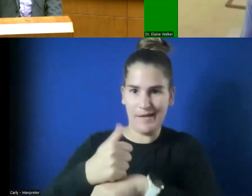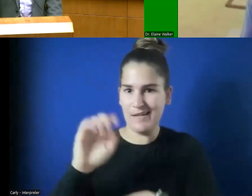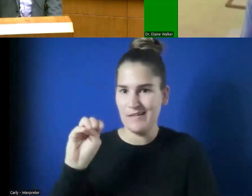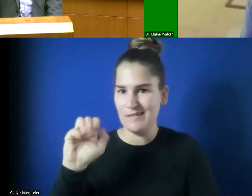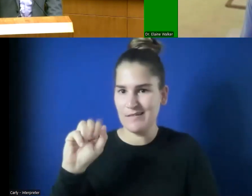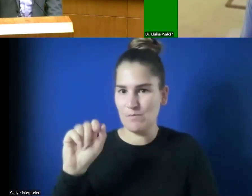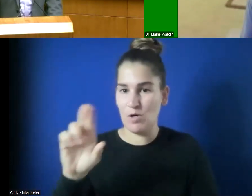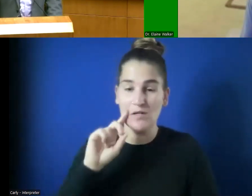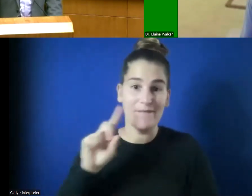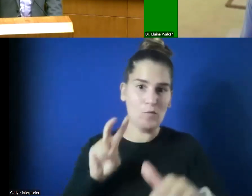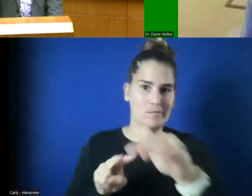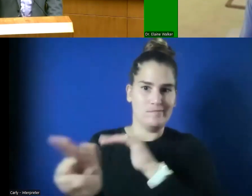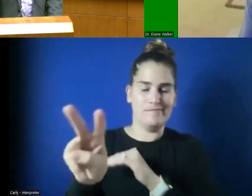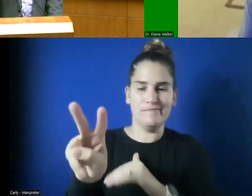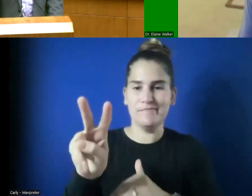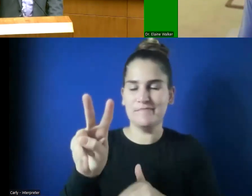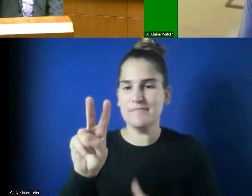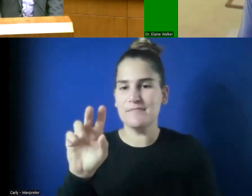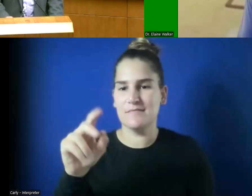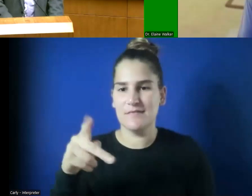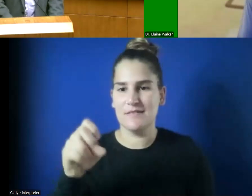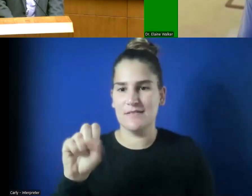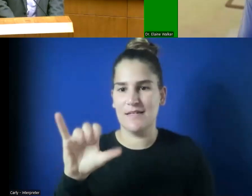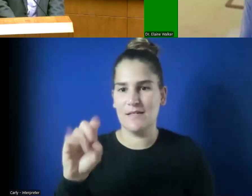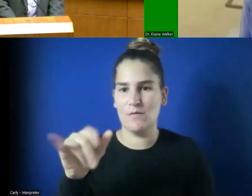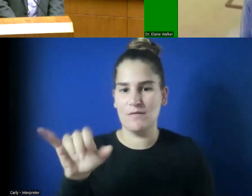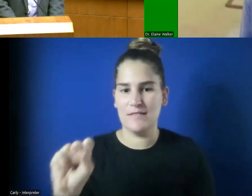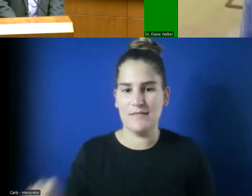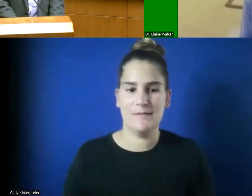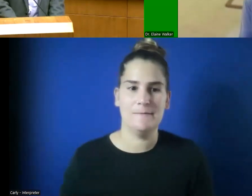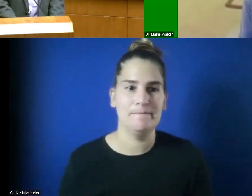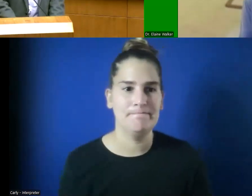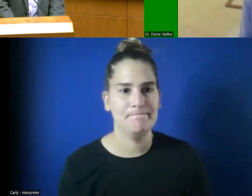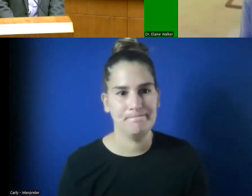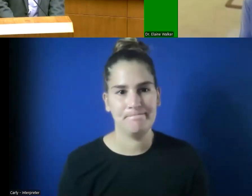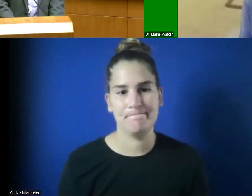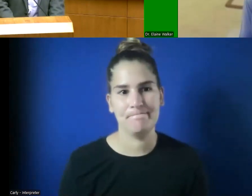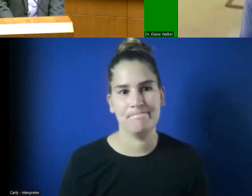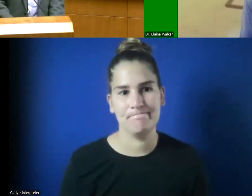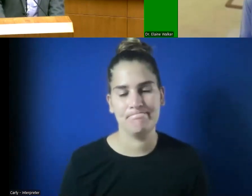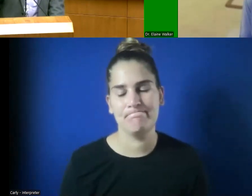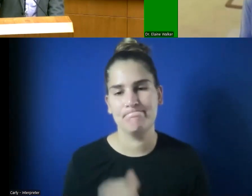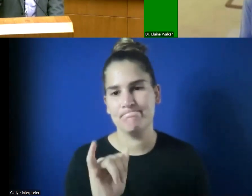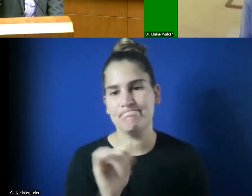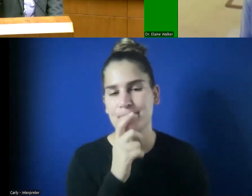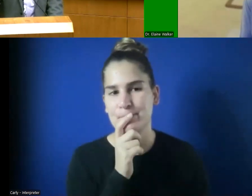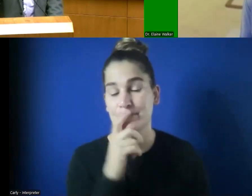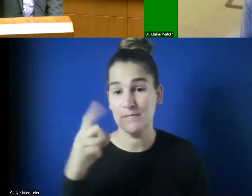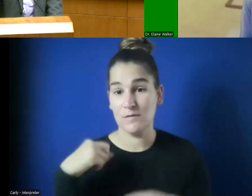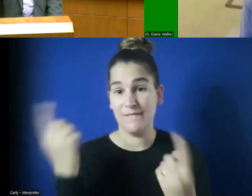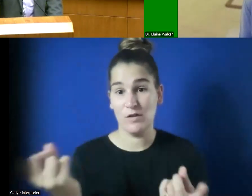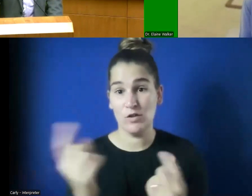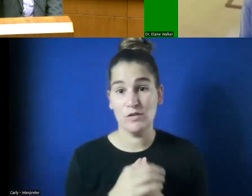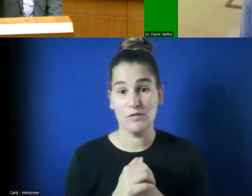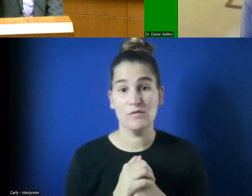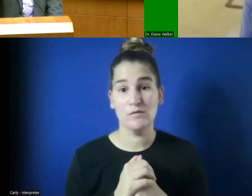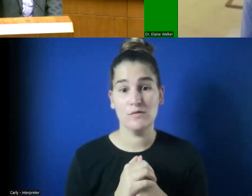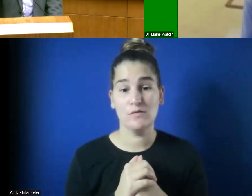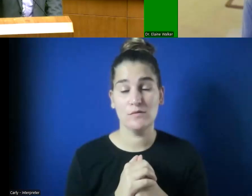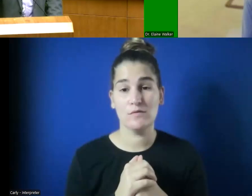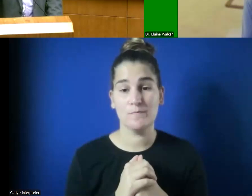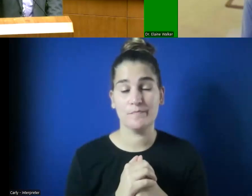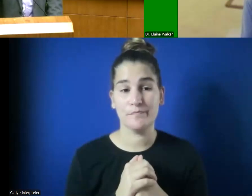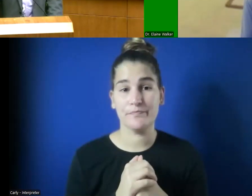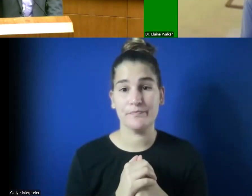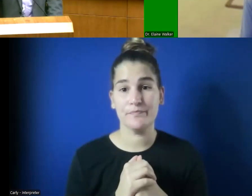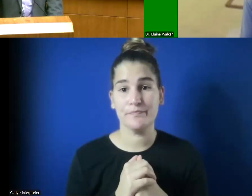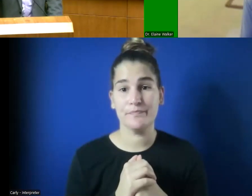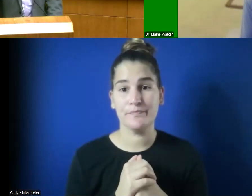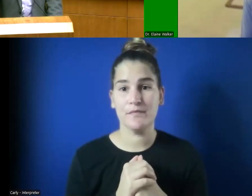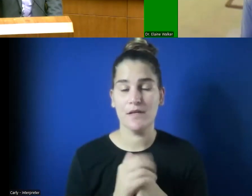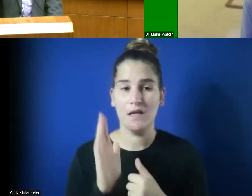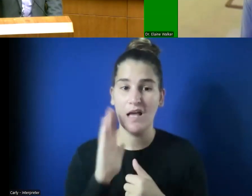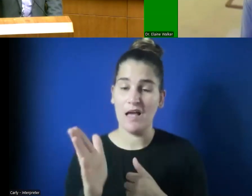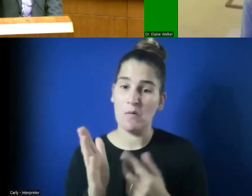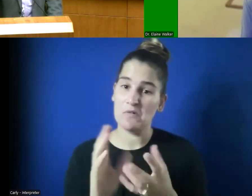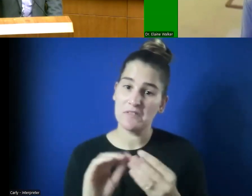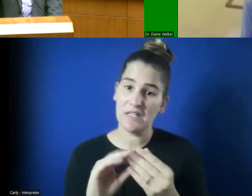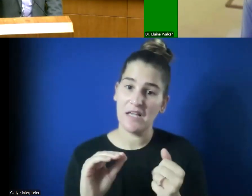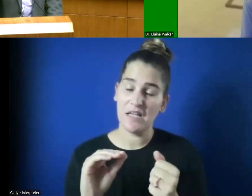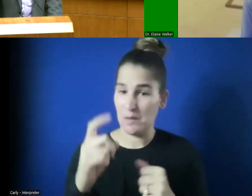psychosis so far I would say brain based